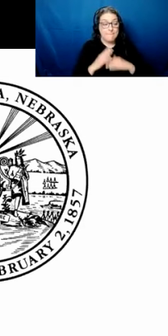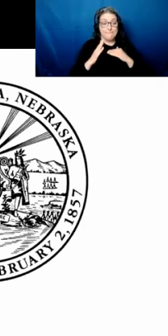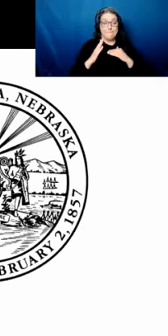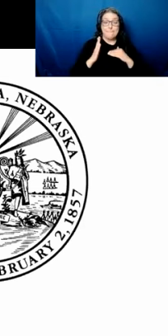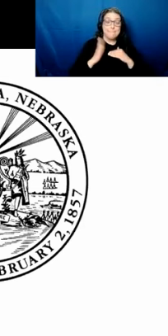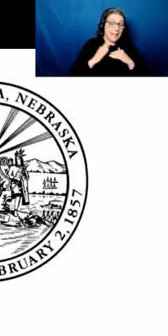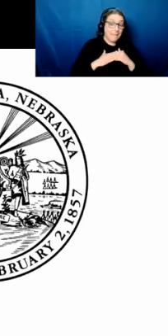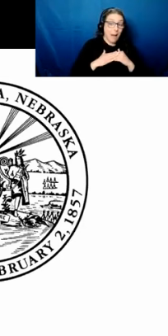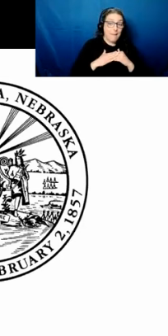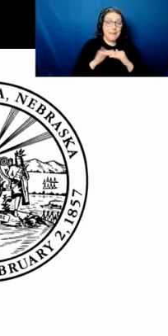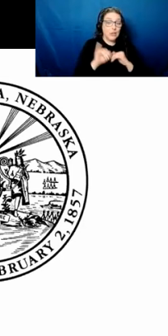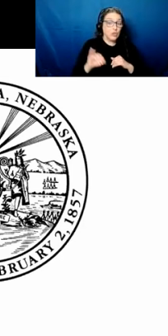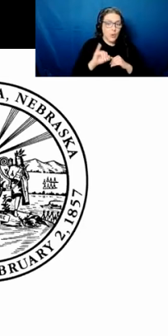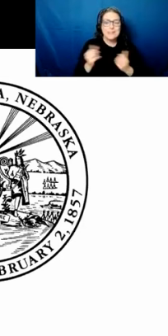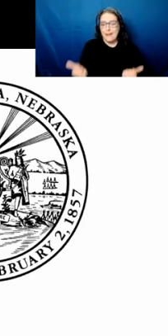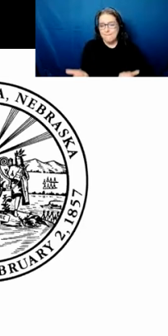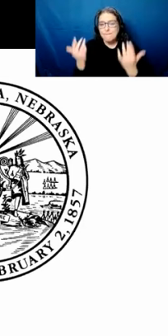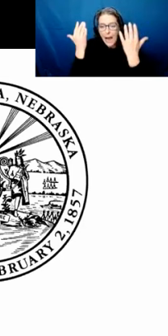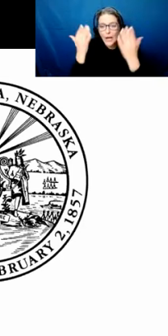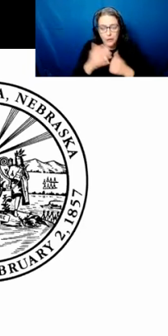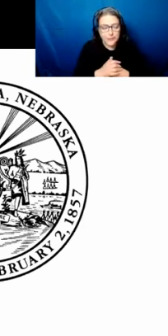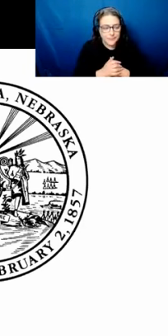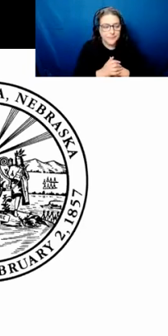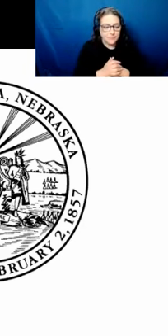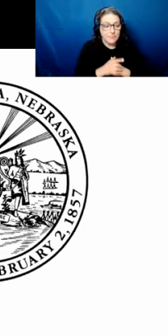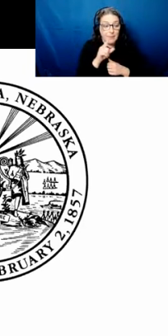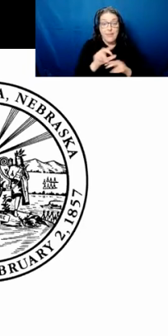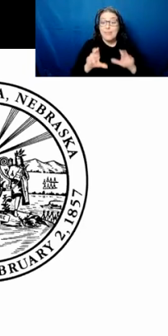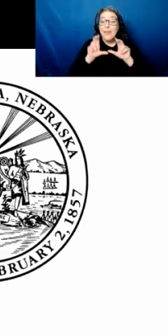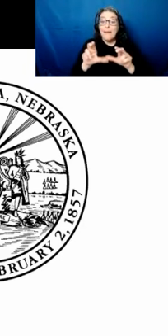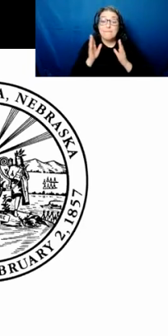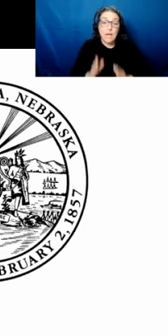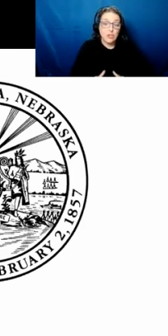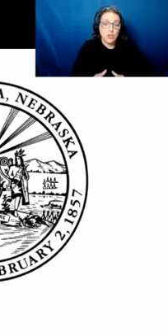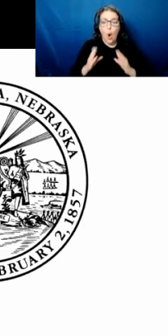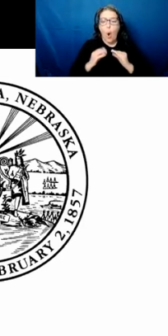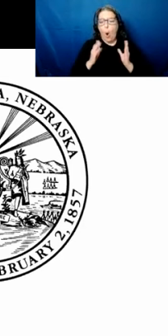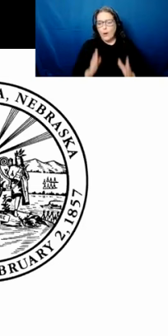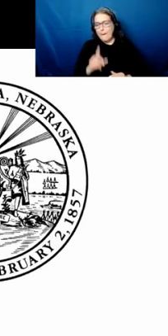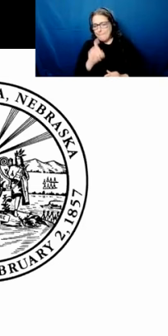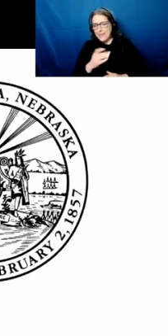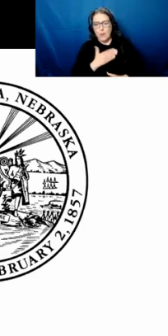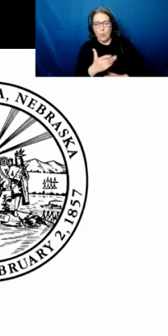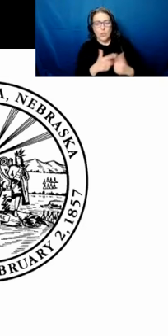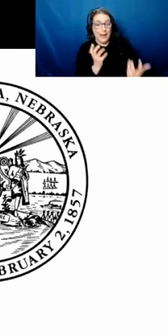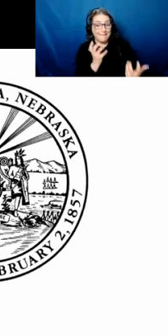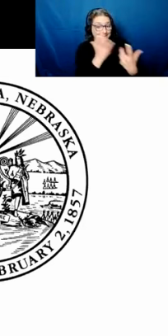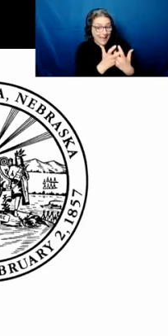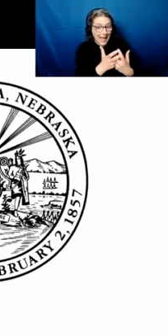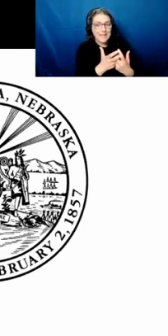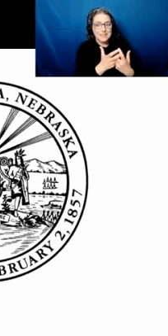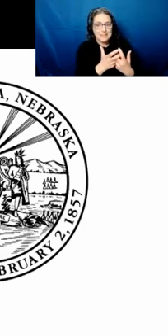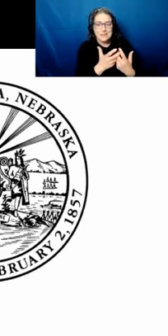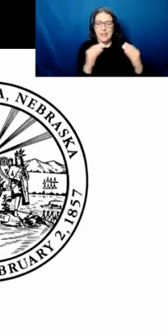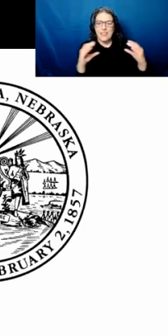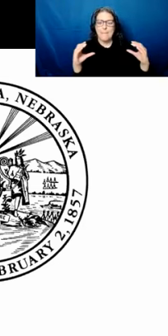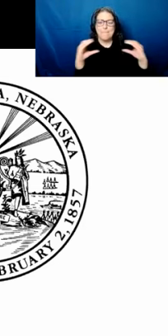I just missed it because I was asking --